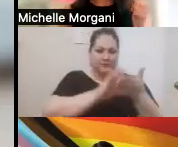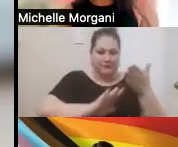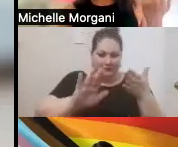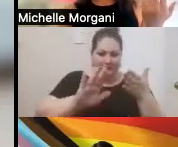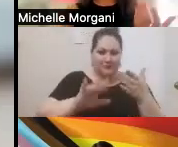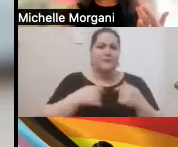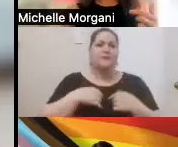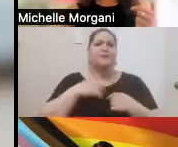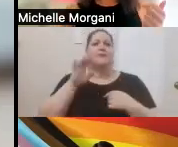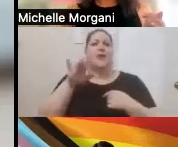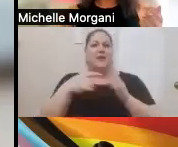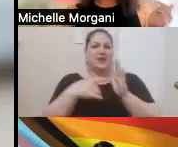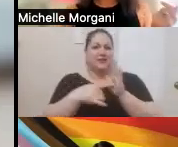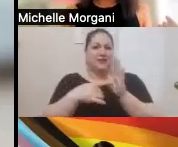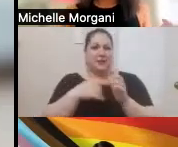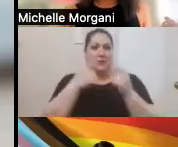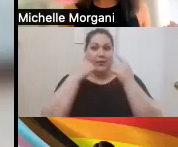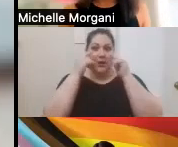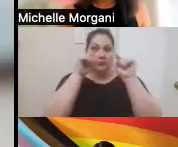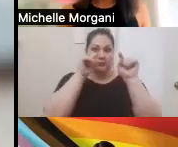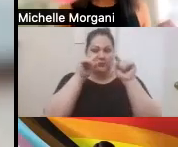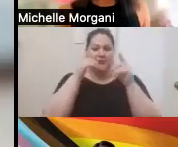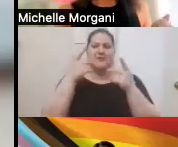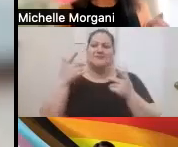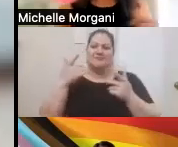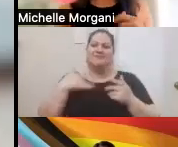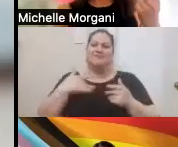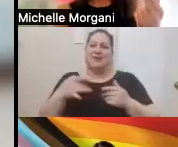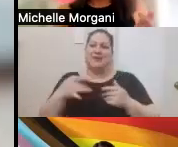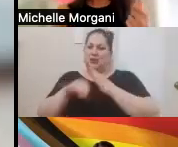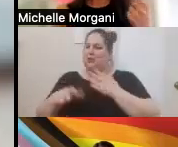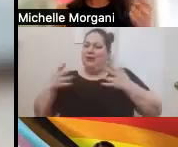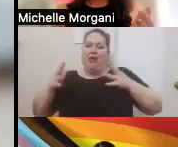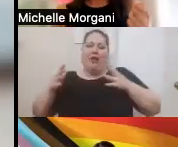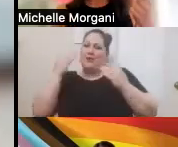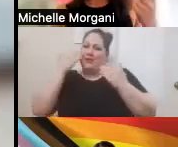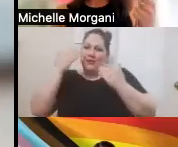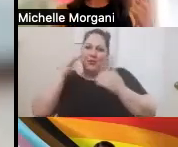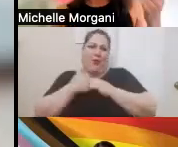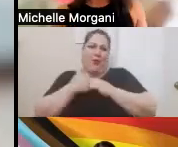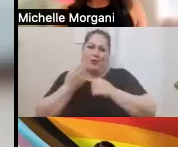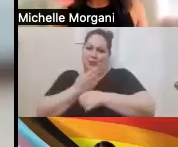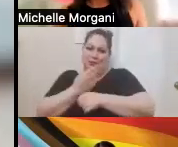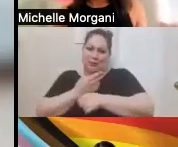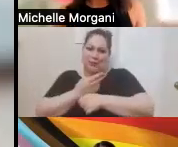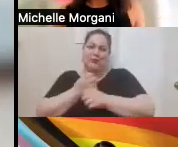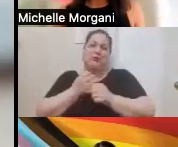they would be very well versed in how to use it already. So we would likely go back to where they originally got that equipment